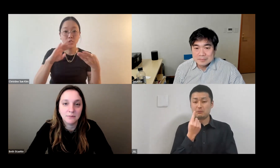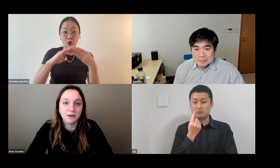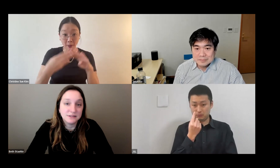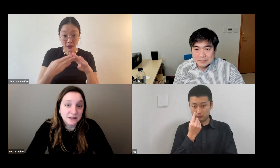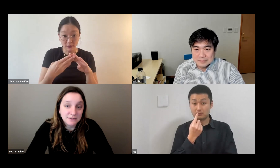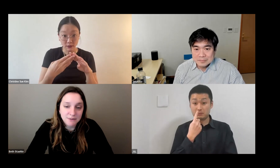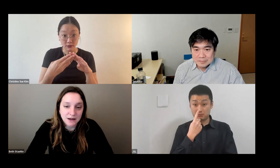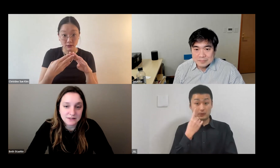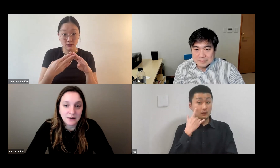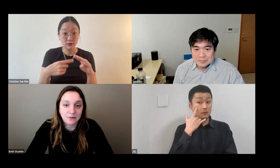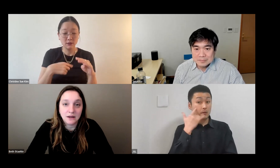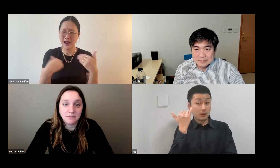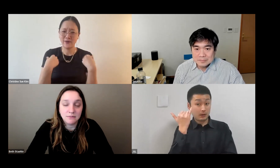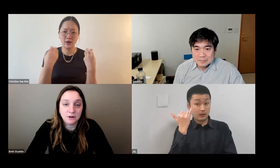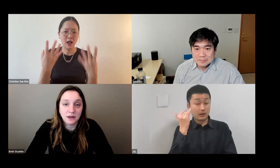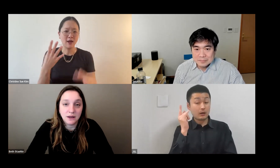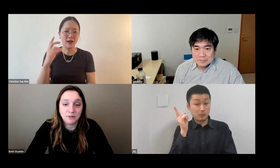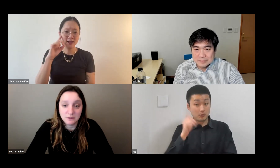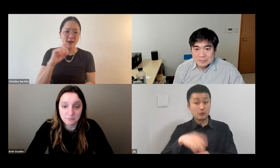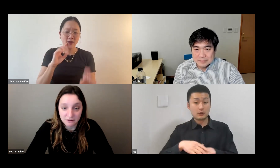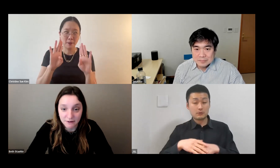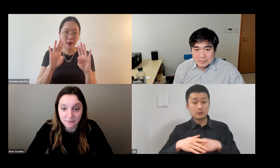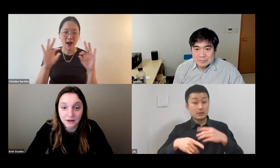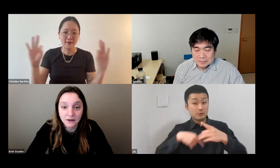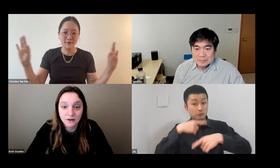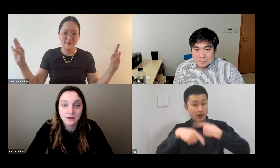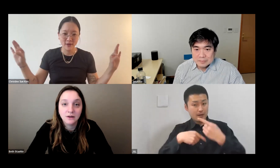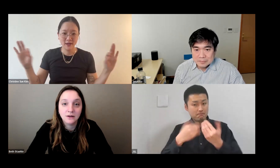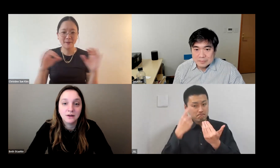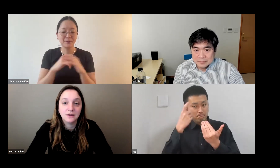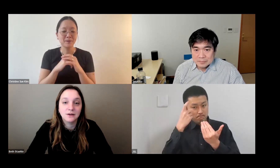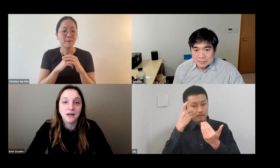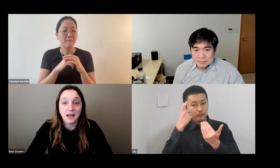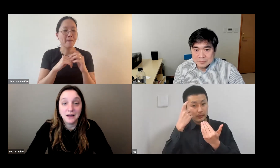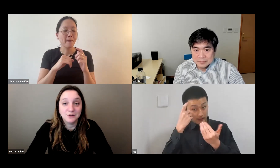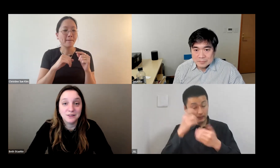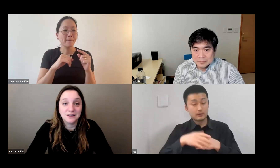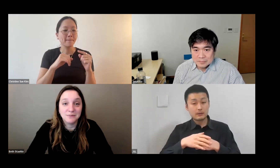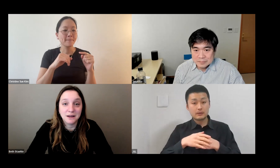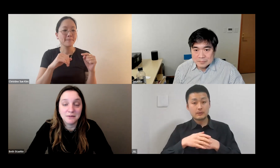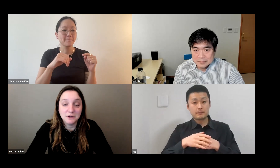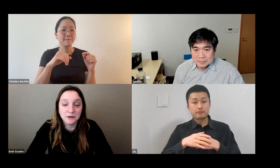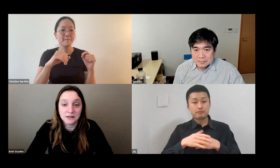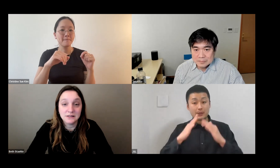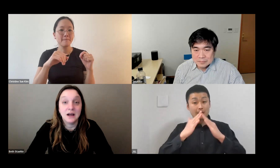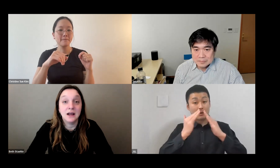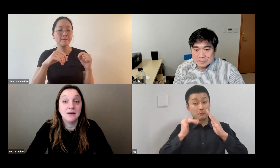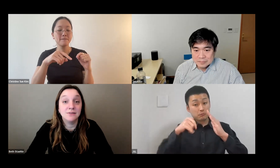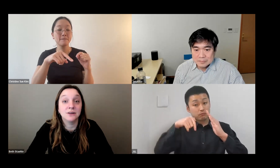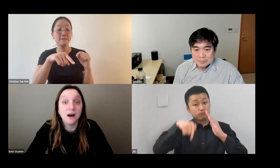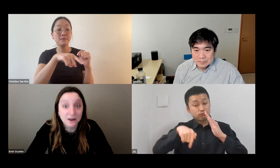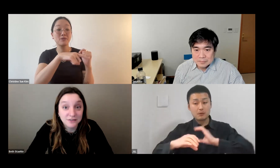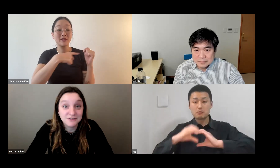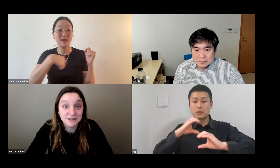because it impacts how I communicate within my family and within my communities, I have a lot of deaf